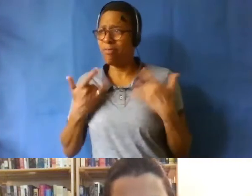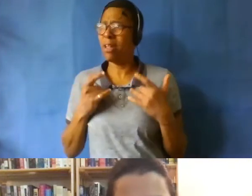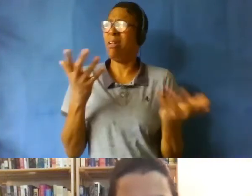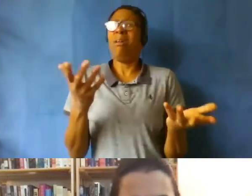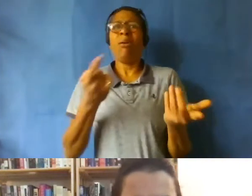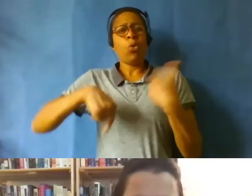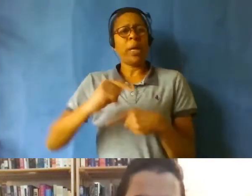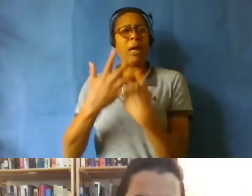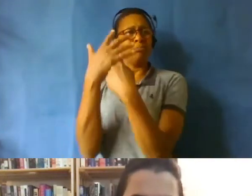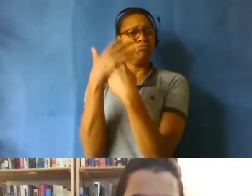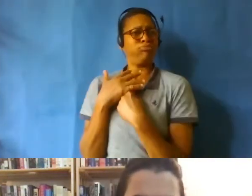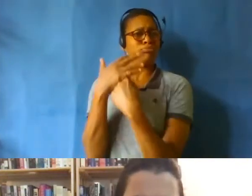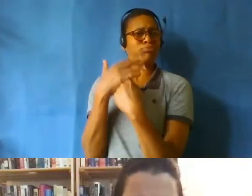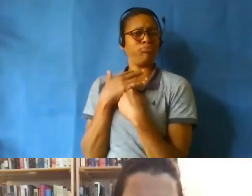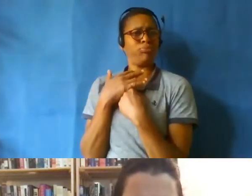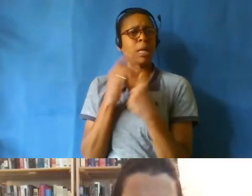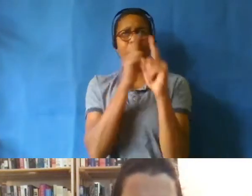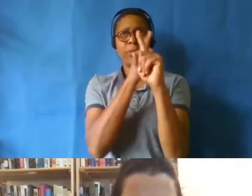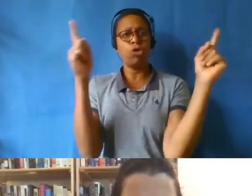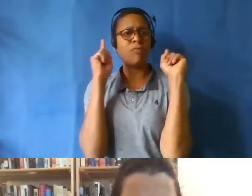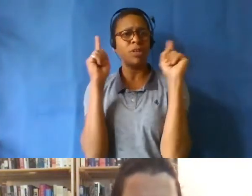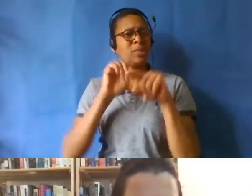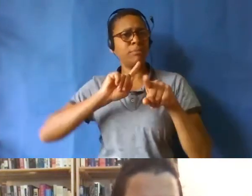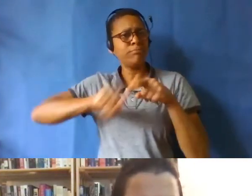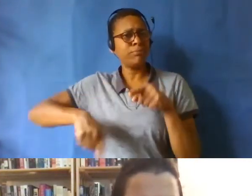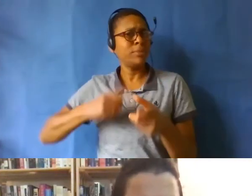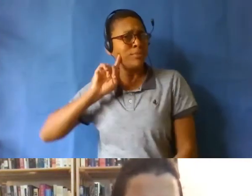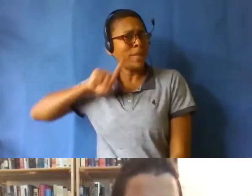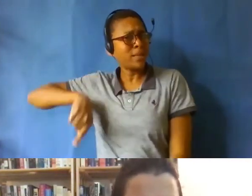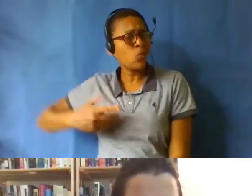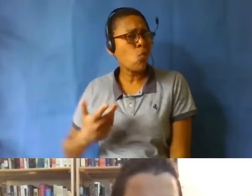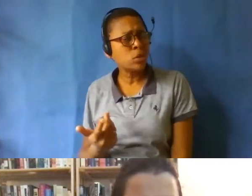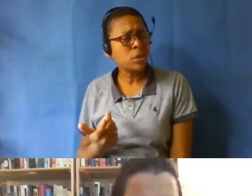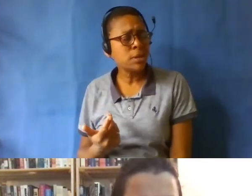institution did not care about and so at the same time we saw students who also